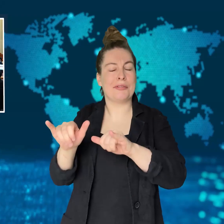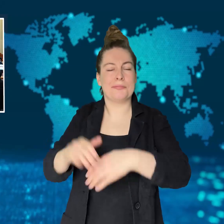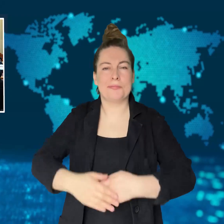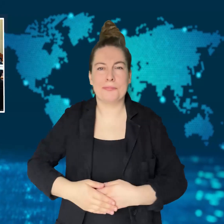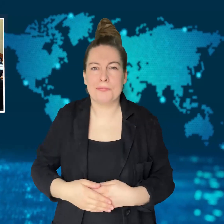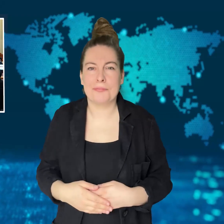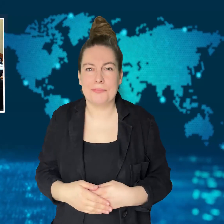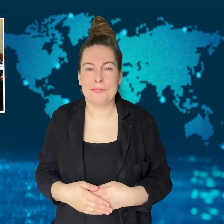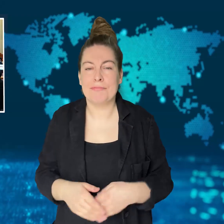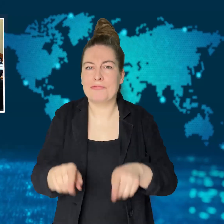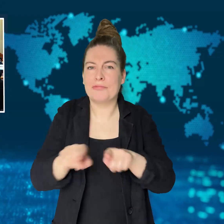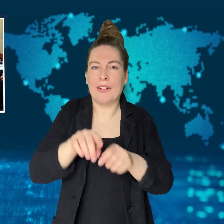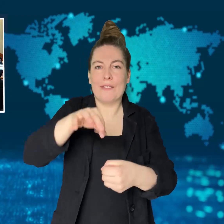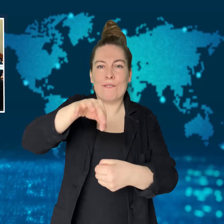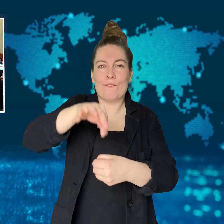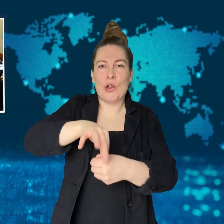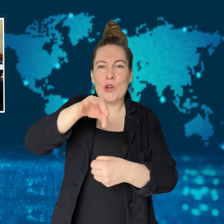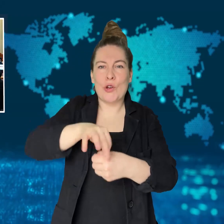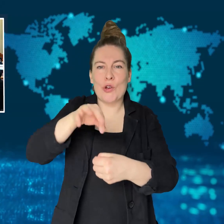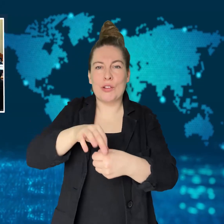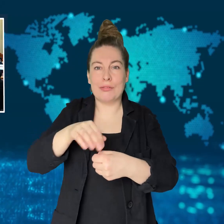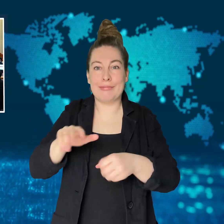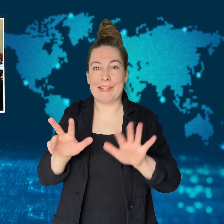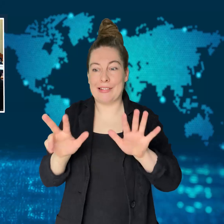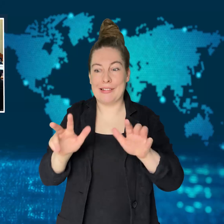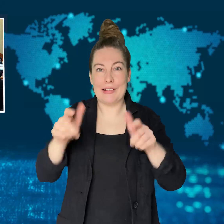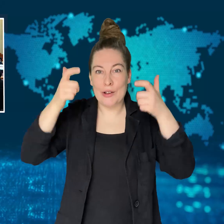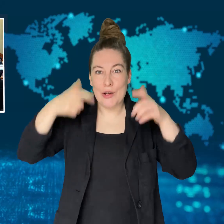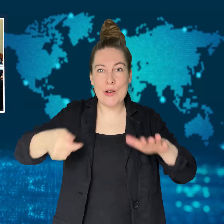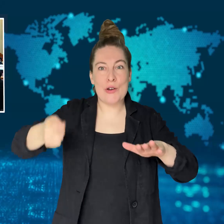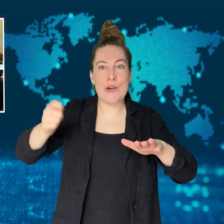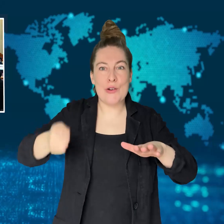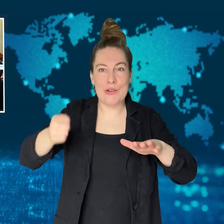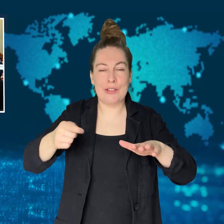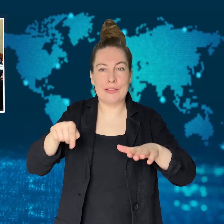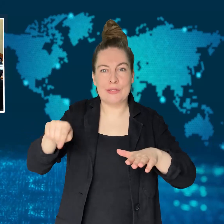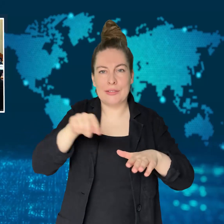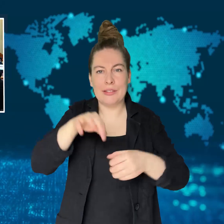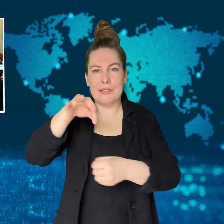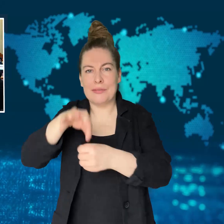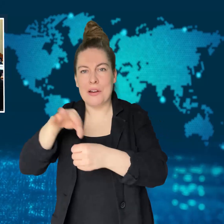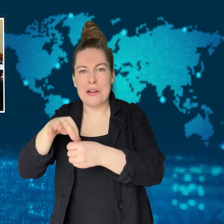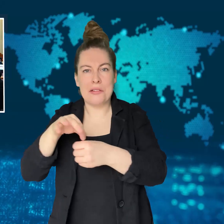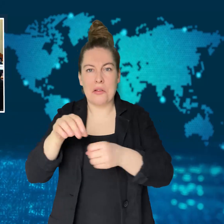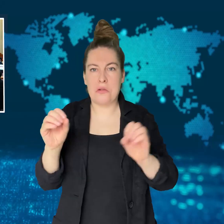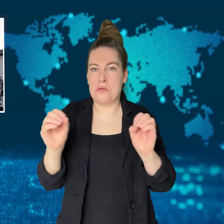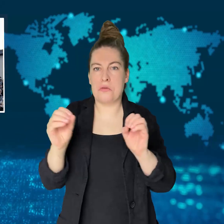to pass the impeachment motion, meaning that the minimum number